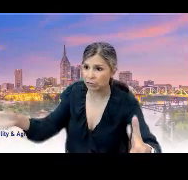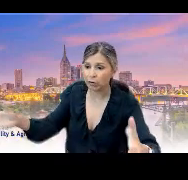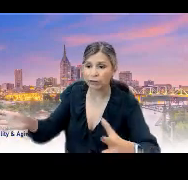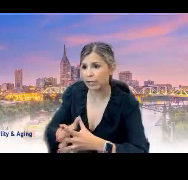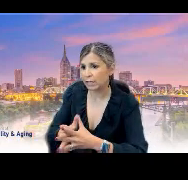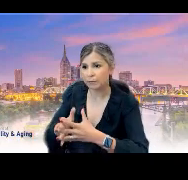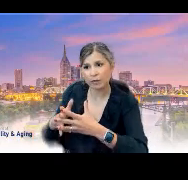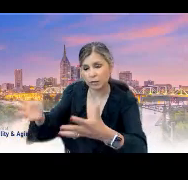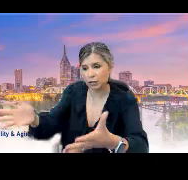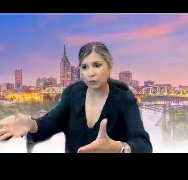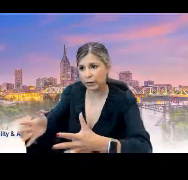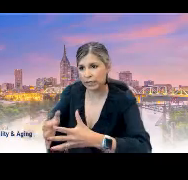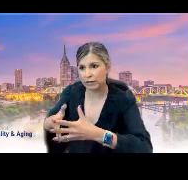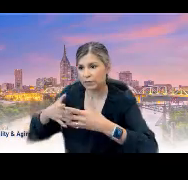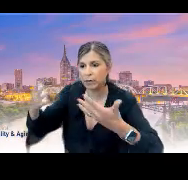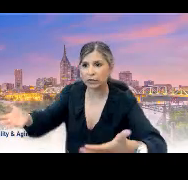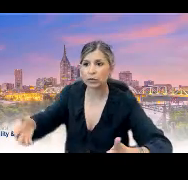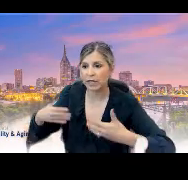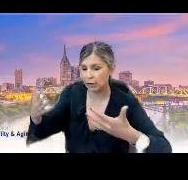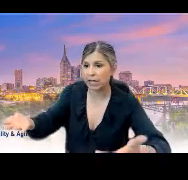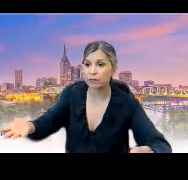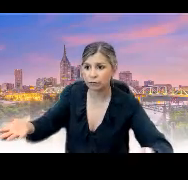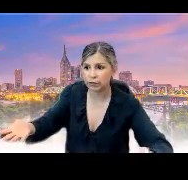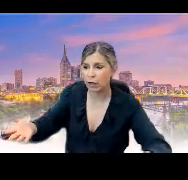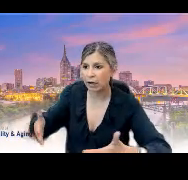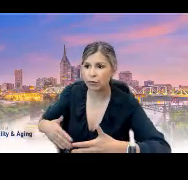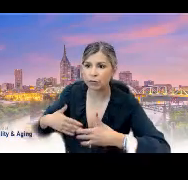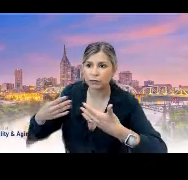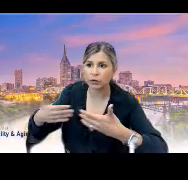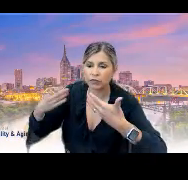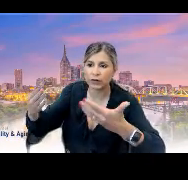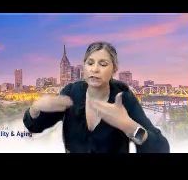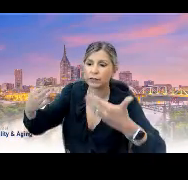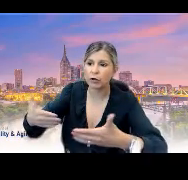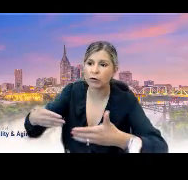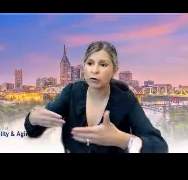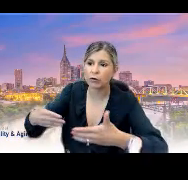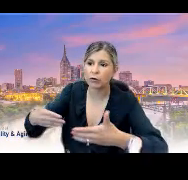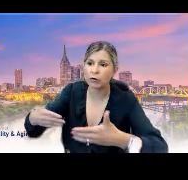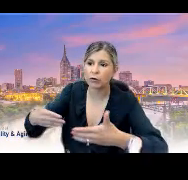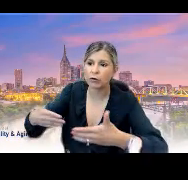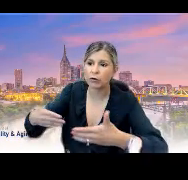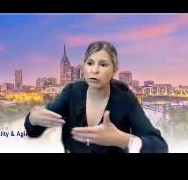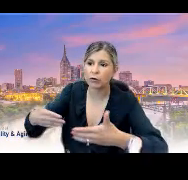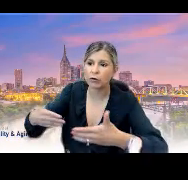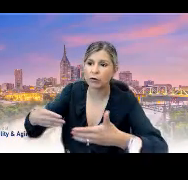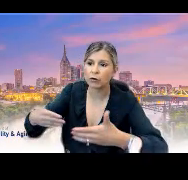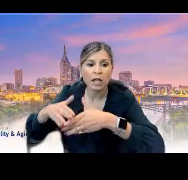You guys are all very, you know, very familiar with how that how those those funds flow from us to you all.